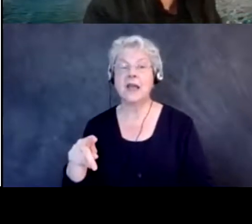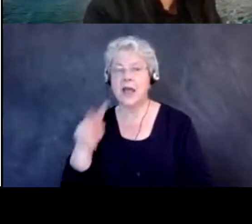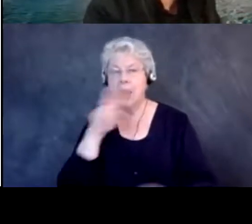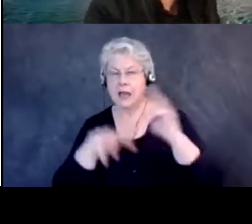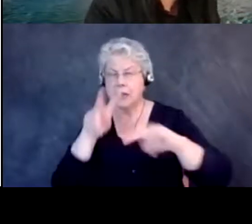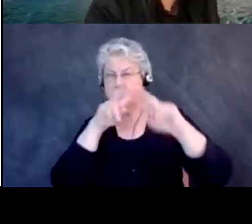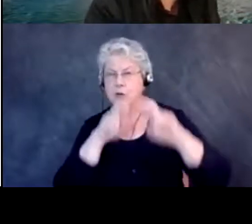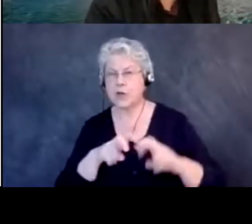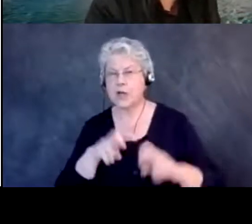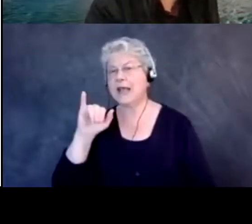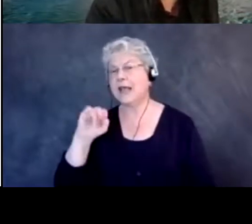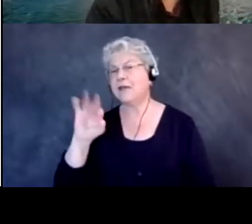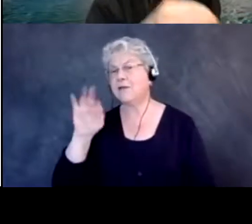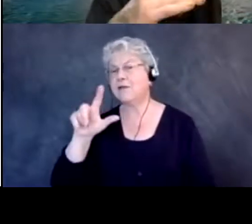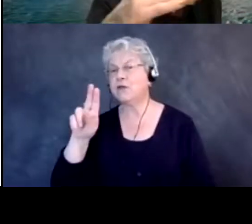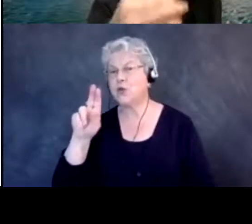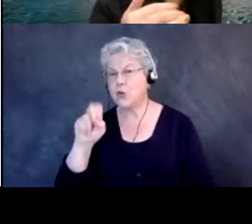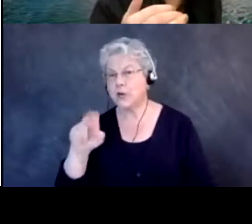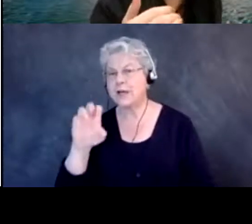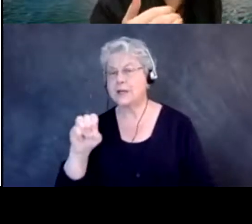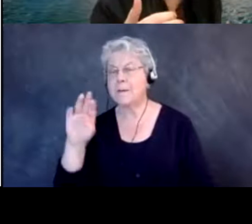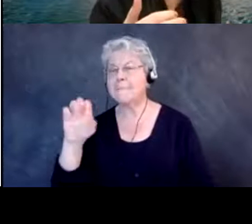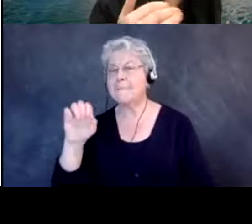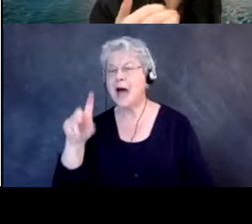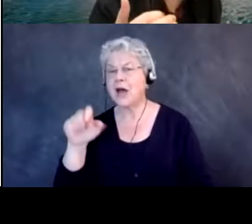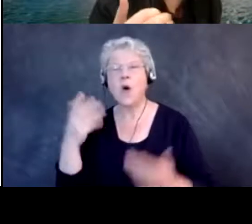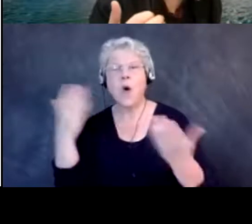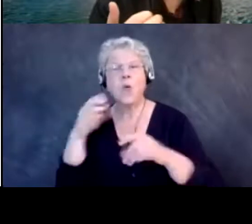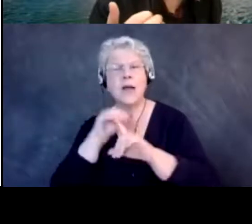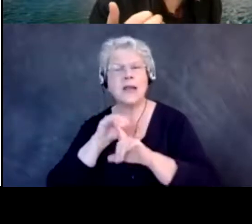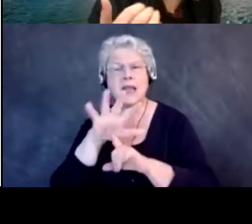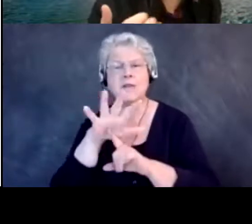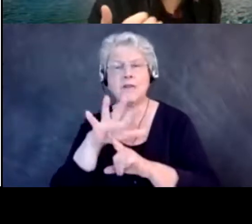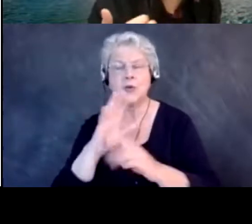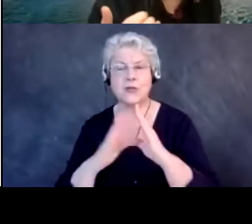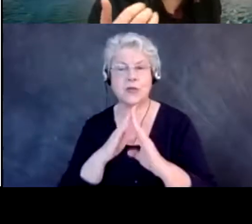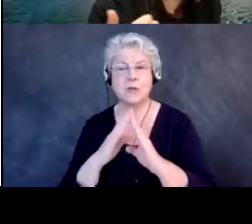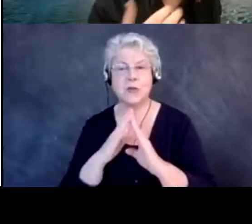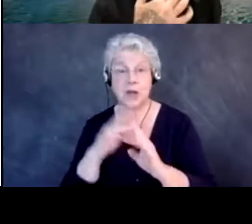model. What has influenced your community, and you can look at that the same way with planning - what